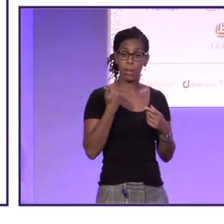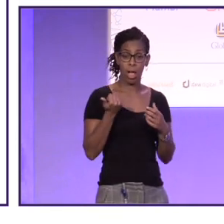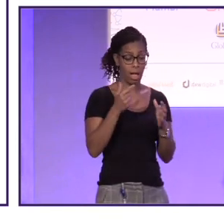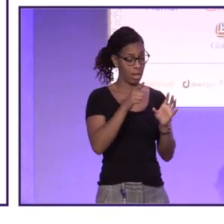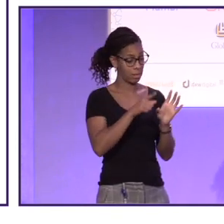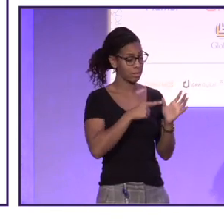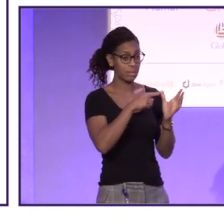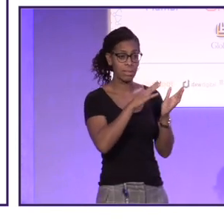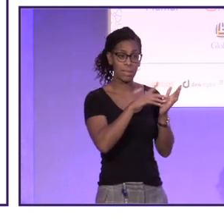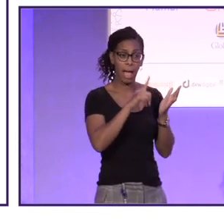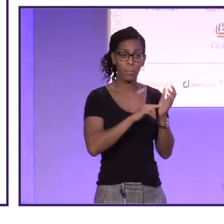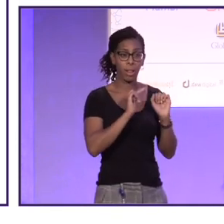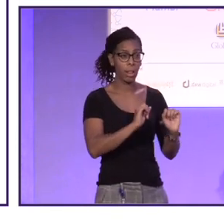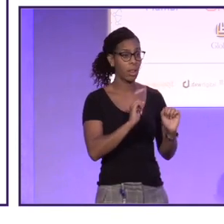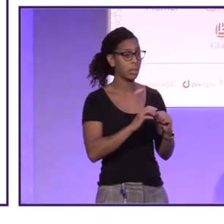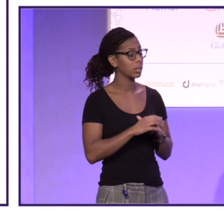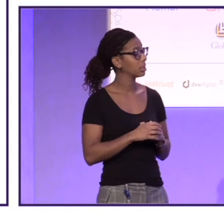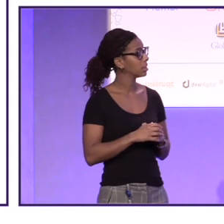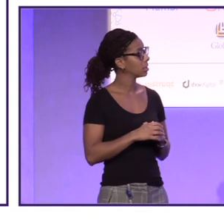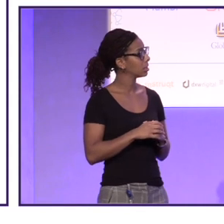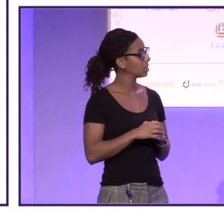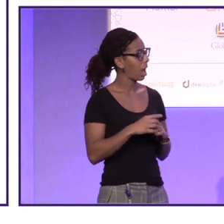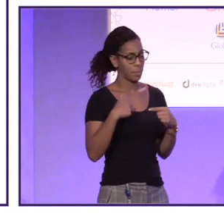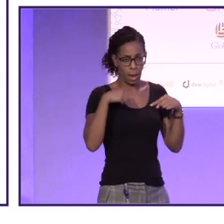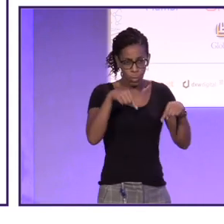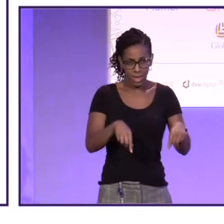I am absolutely not here to bash Gitlab.